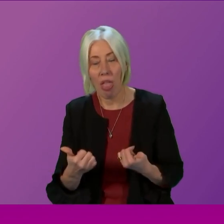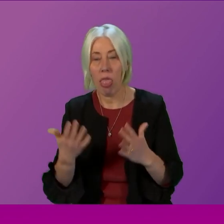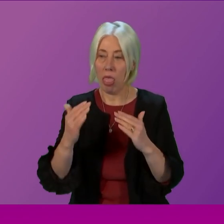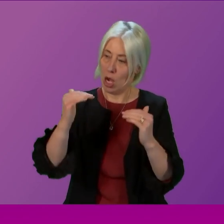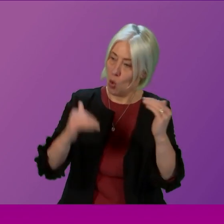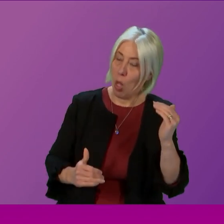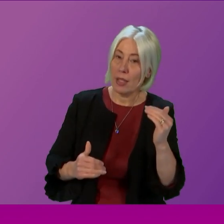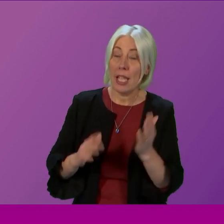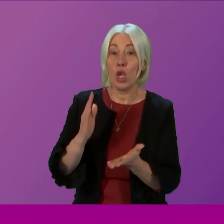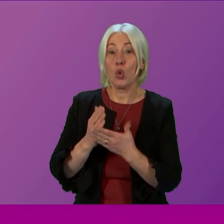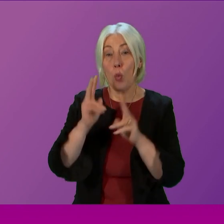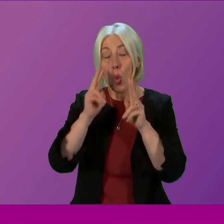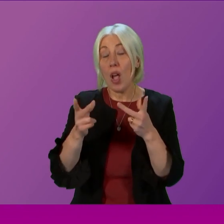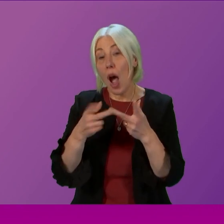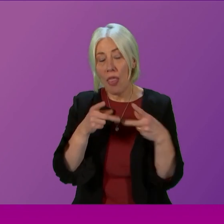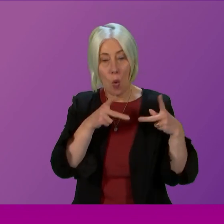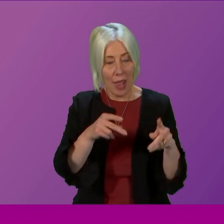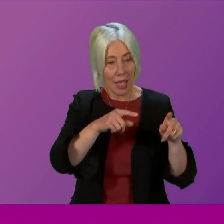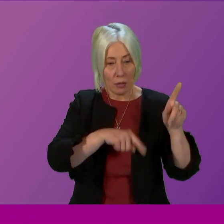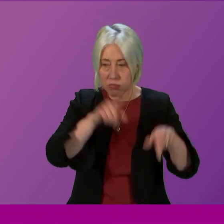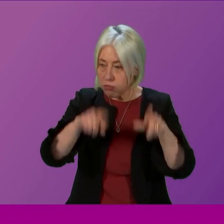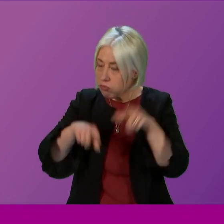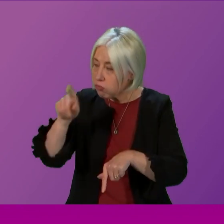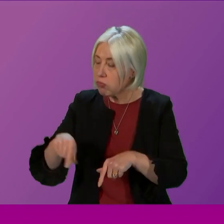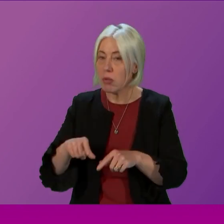We will continue to take a range of actions, and we call on the UK Government to step up, as well.